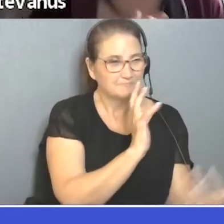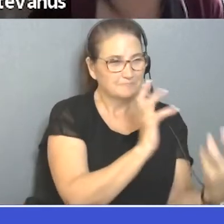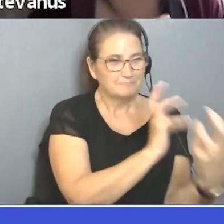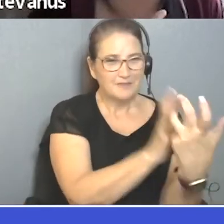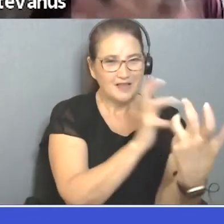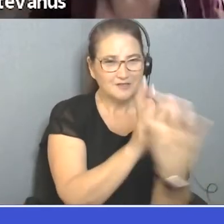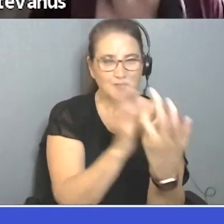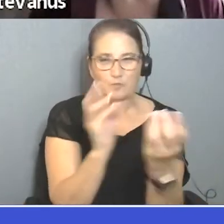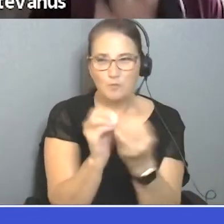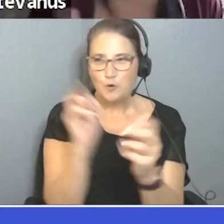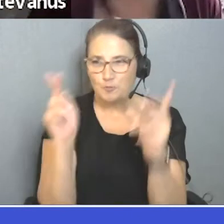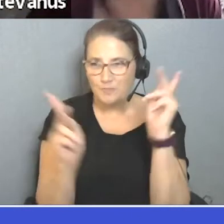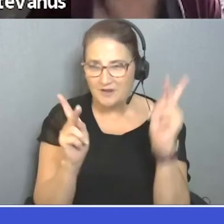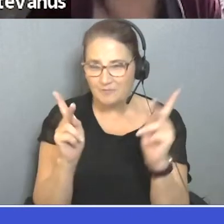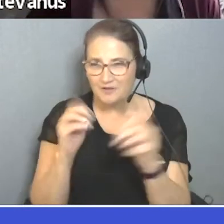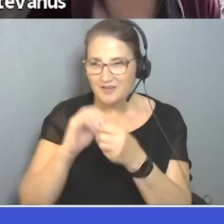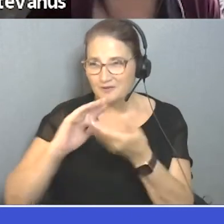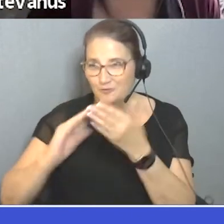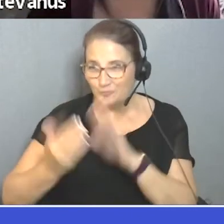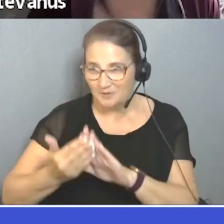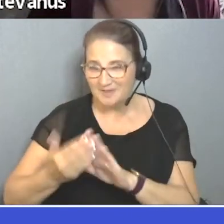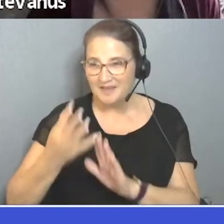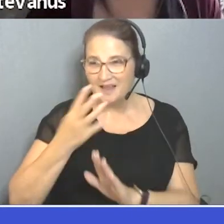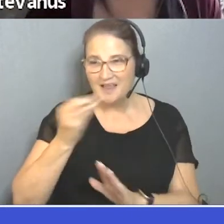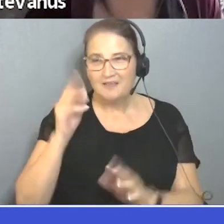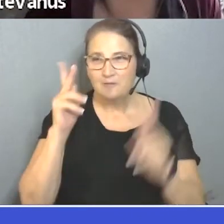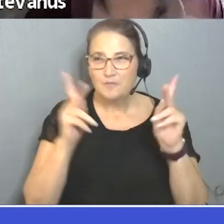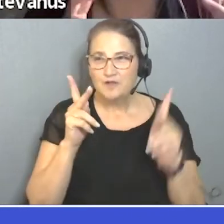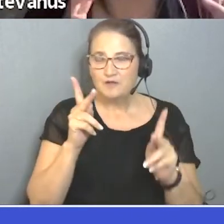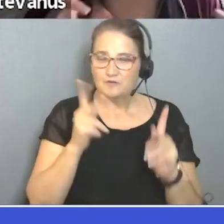people, for us in the community, and for people that we intend to